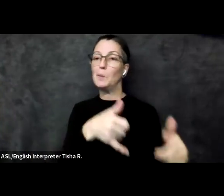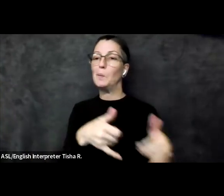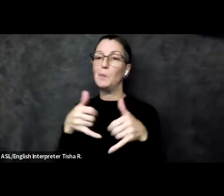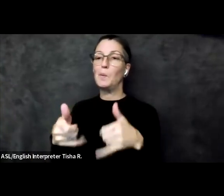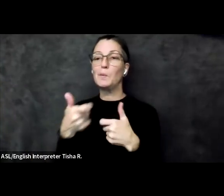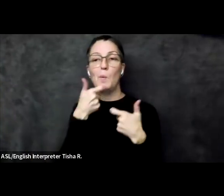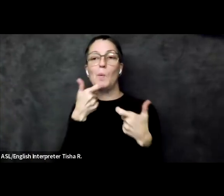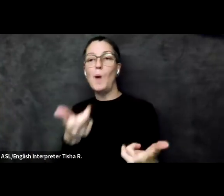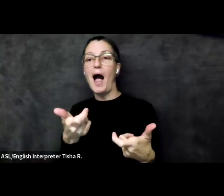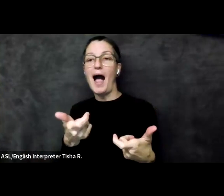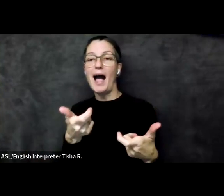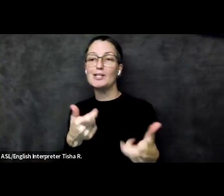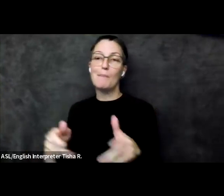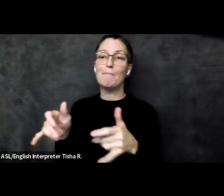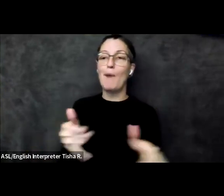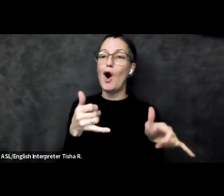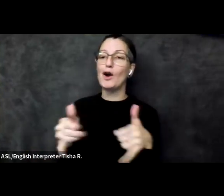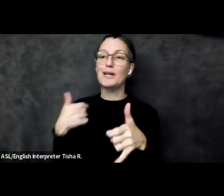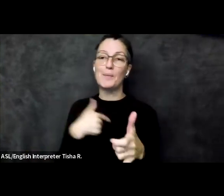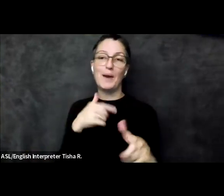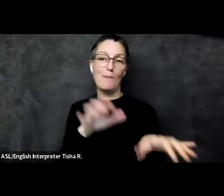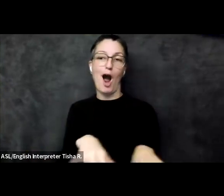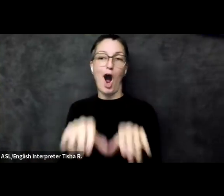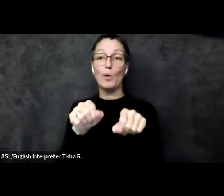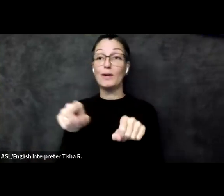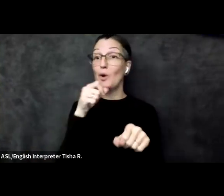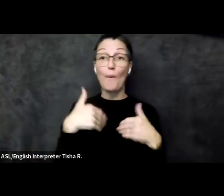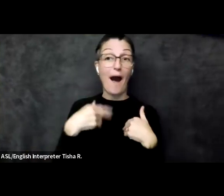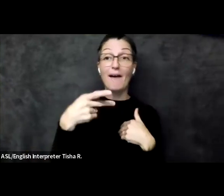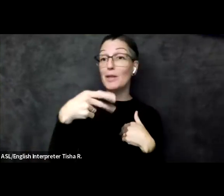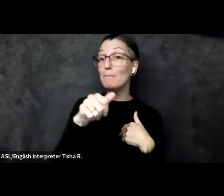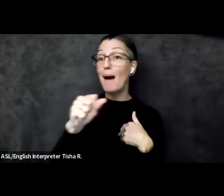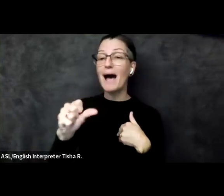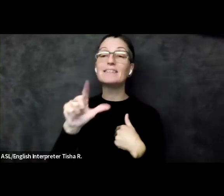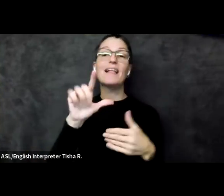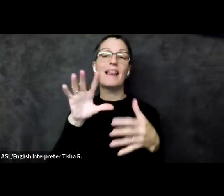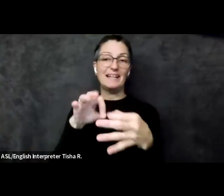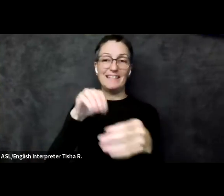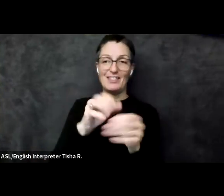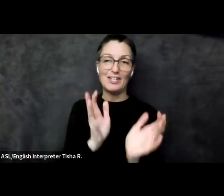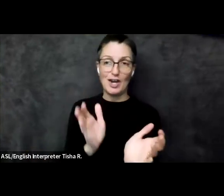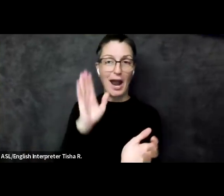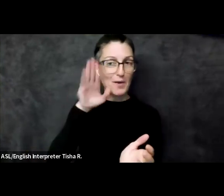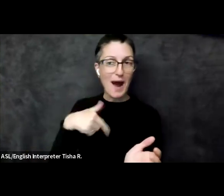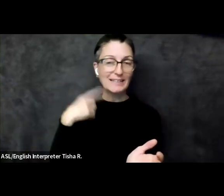So if you don't have your passes yet, the link is in the chat. And I know I sound like a broken record,